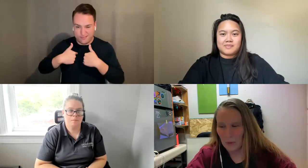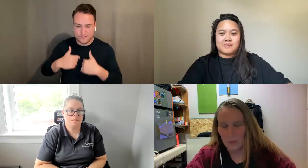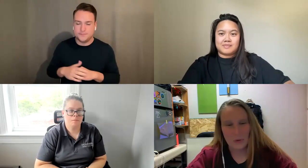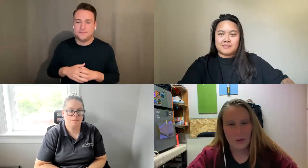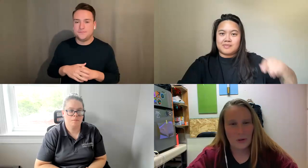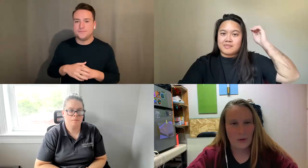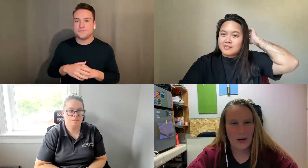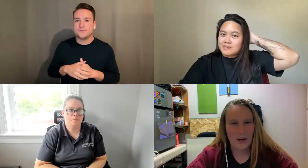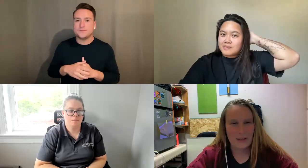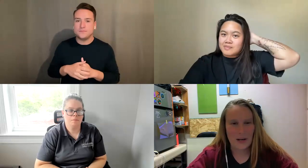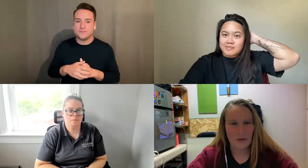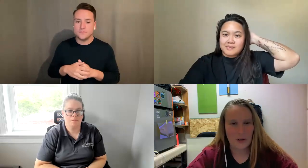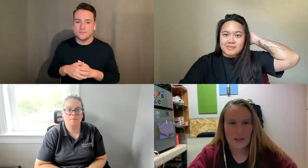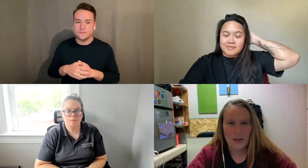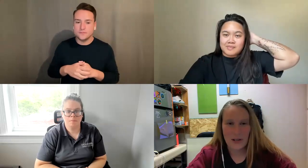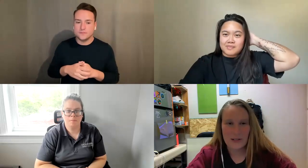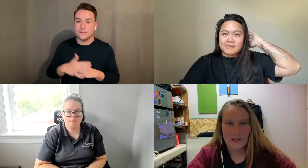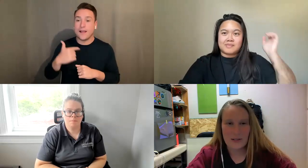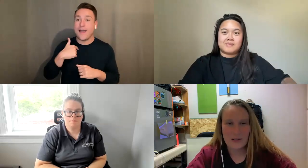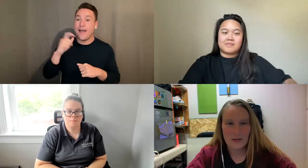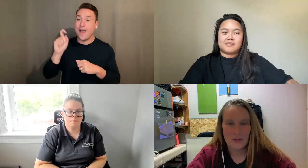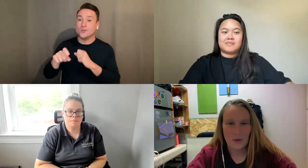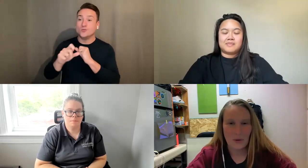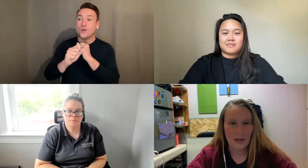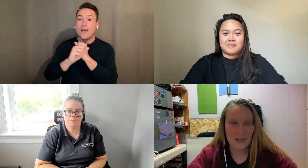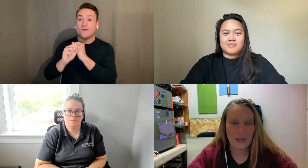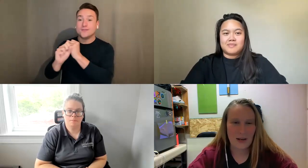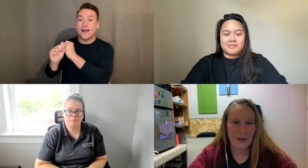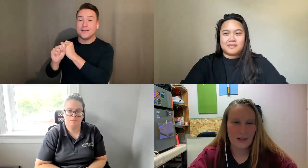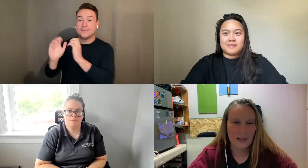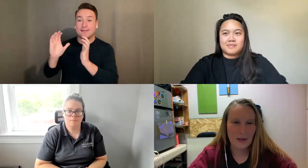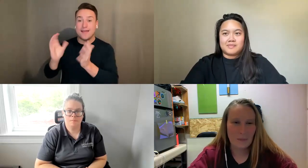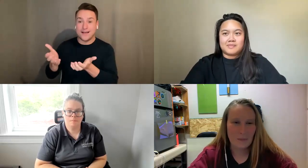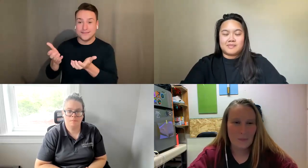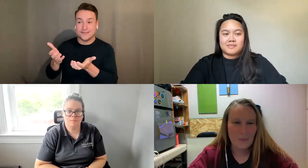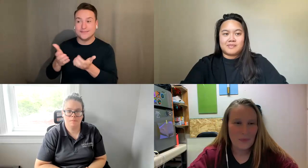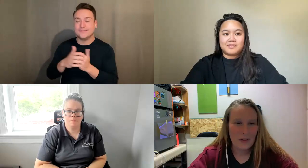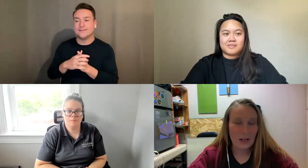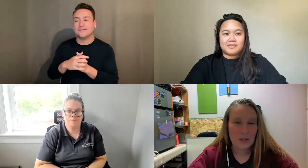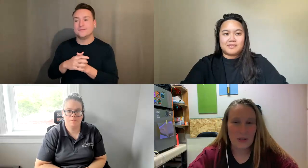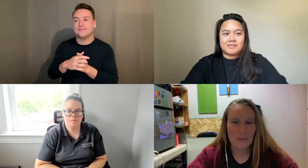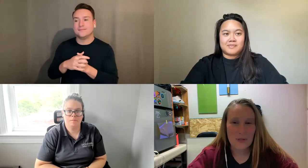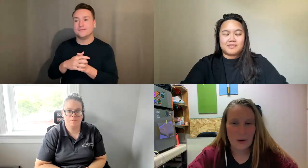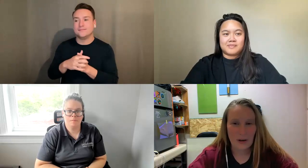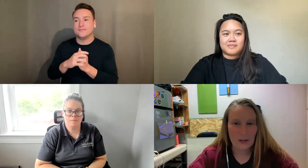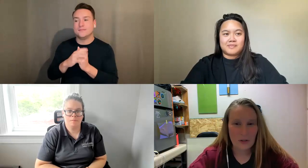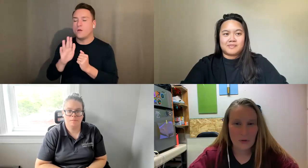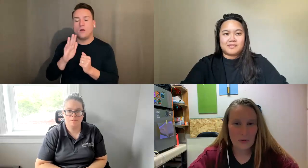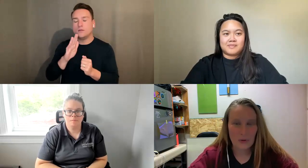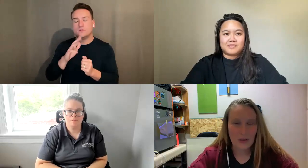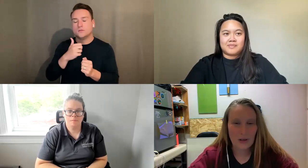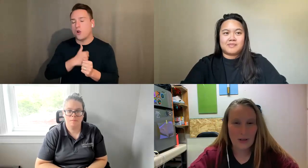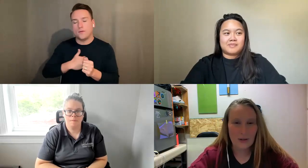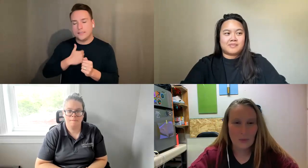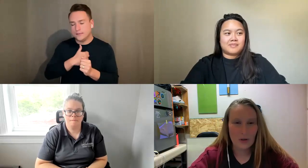But I had to advertise classes actually I'm sorry.